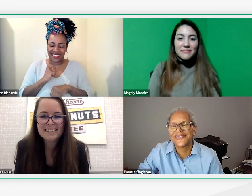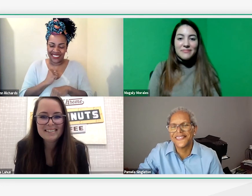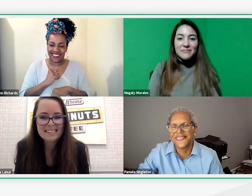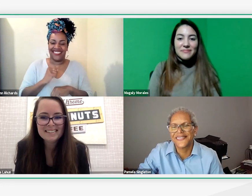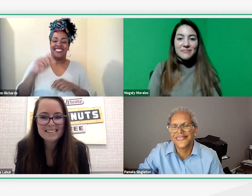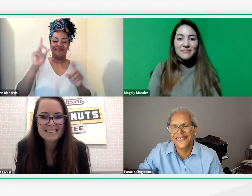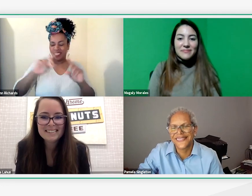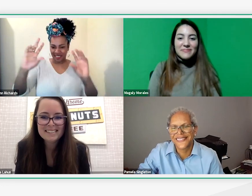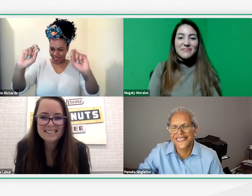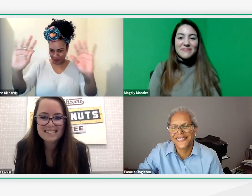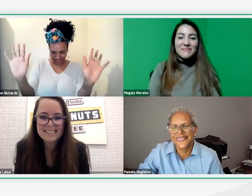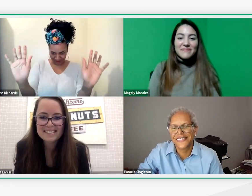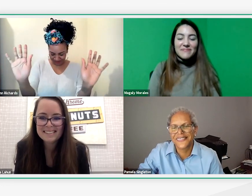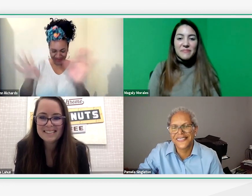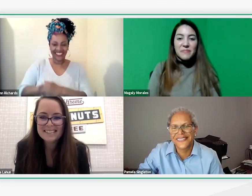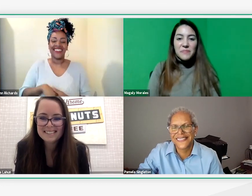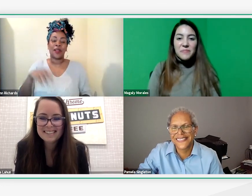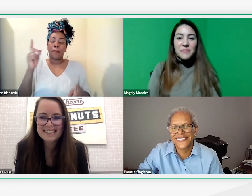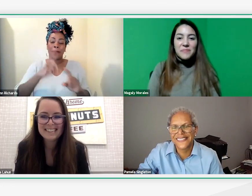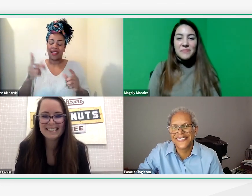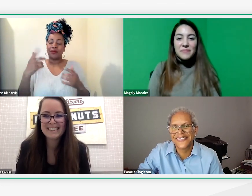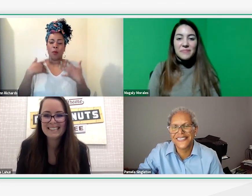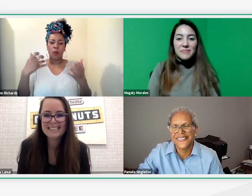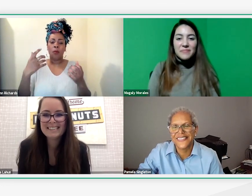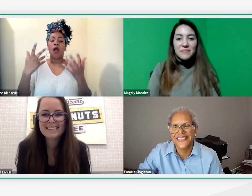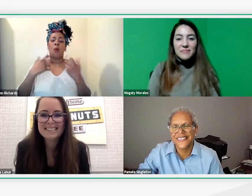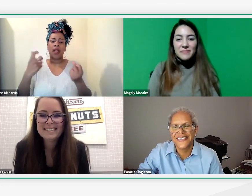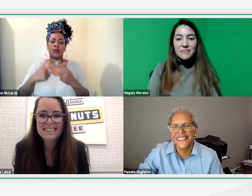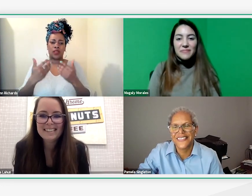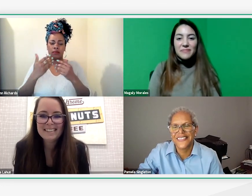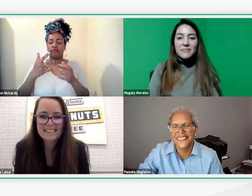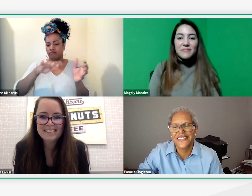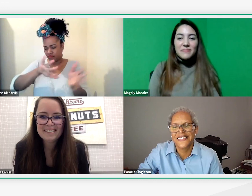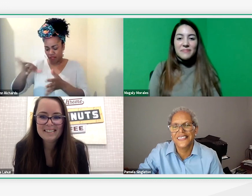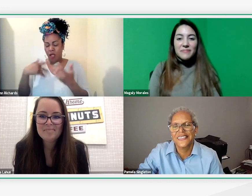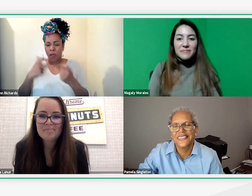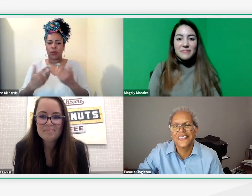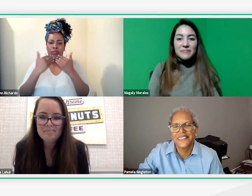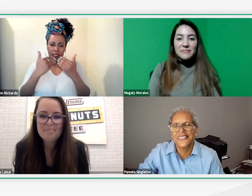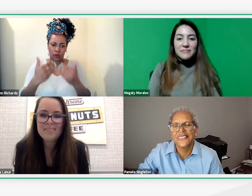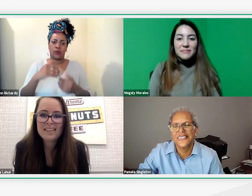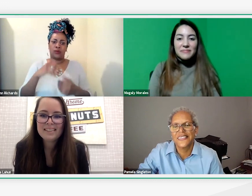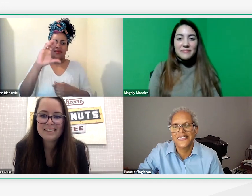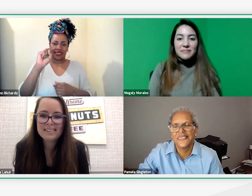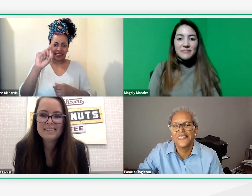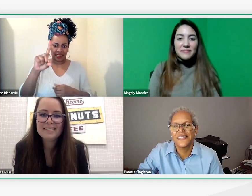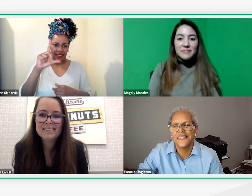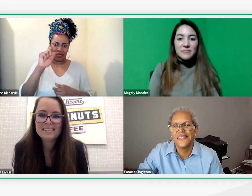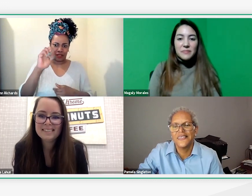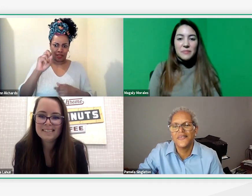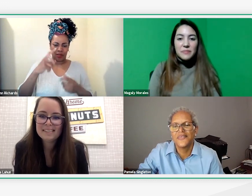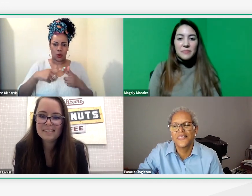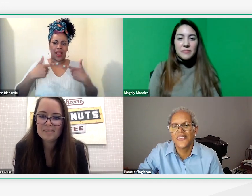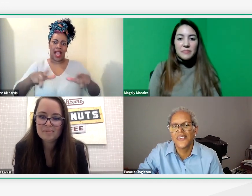We want more, but time does not permit. I want to wrap up by thanking you.